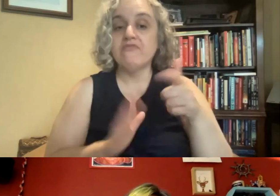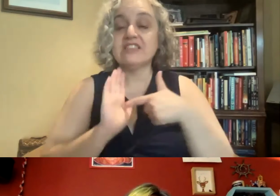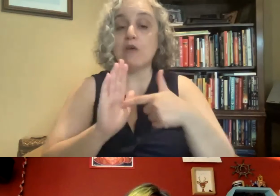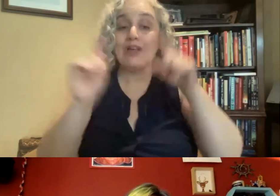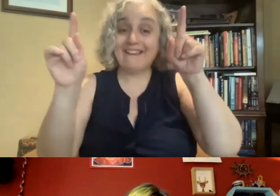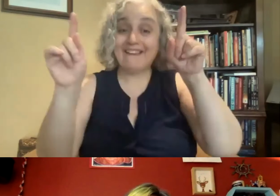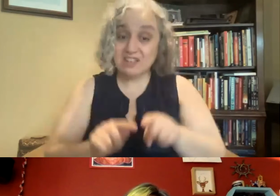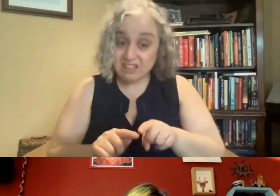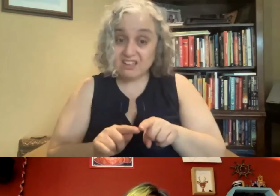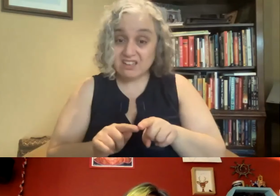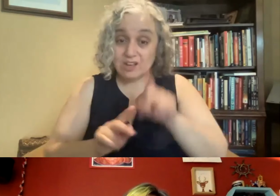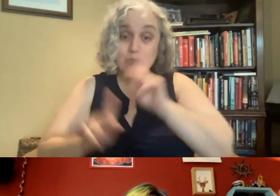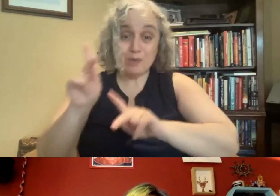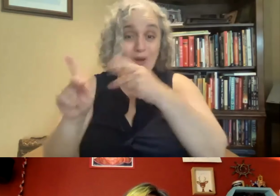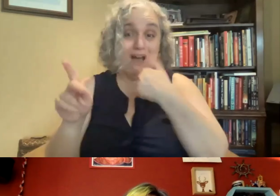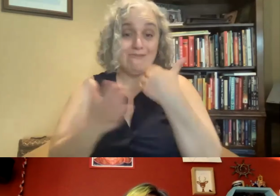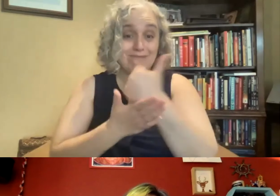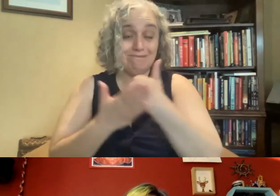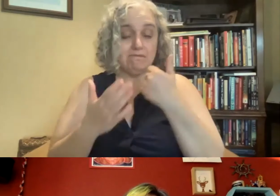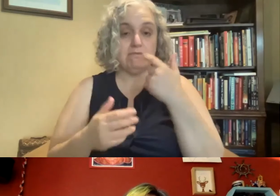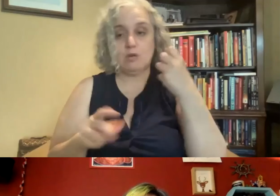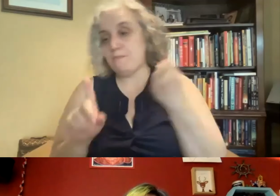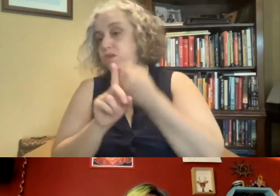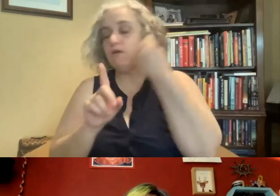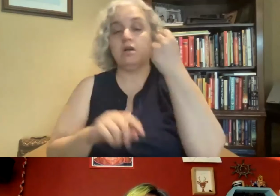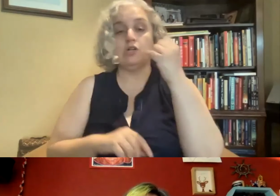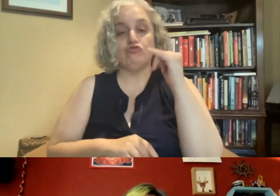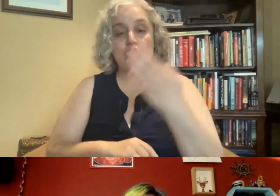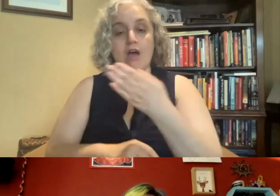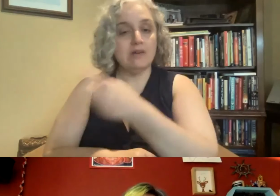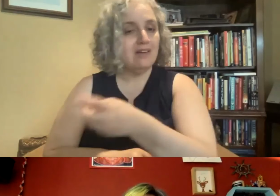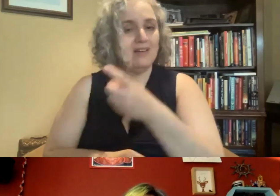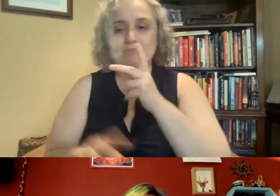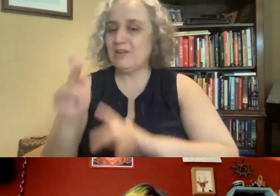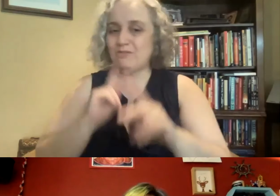with employment and folks, there don't even often